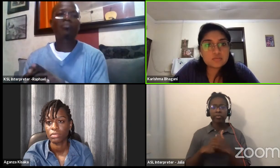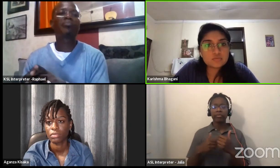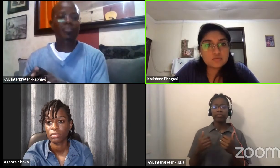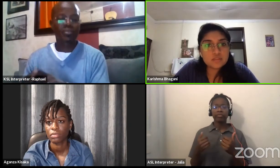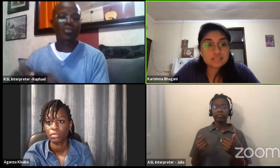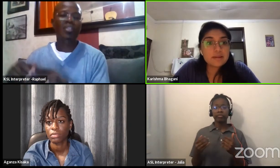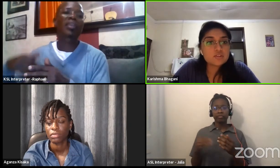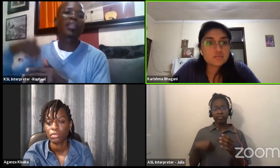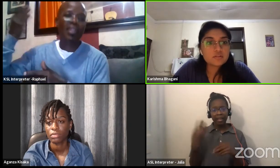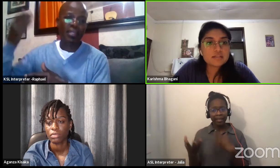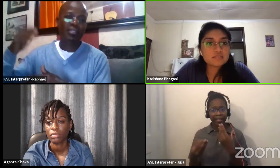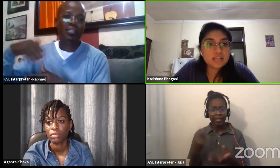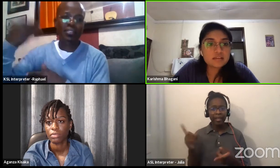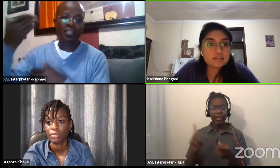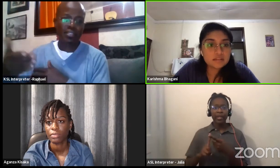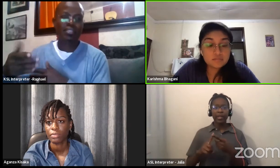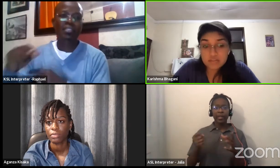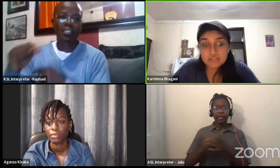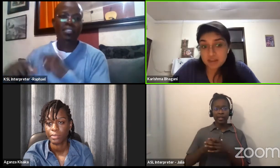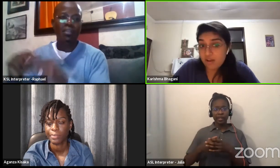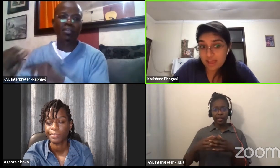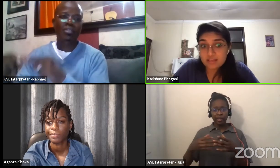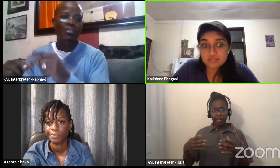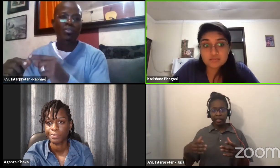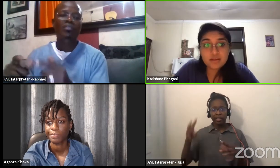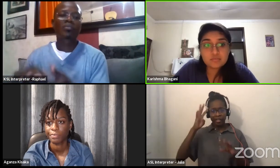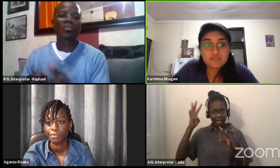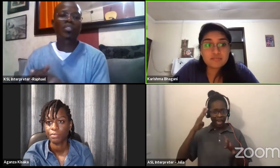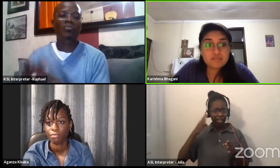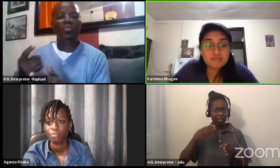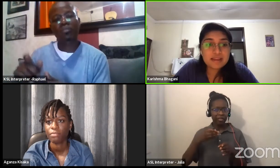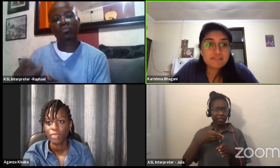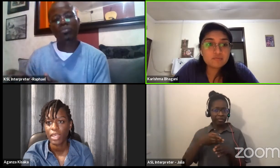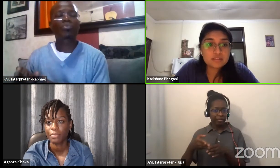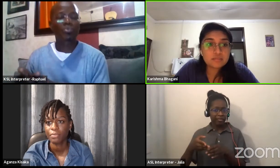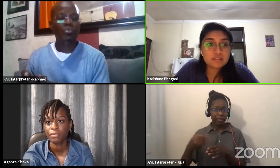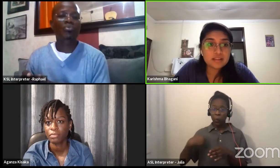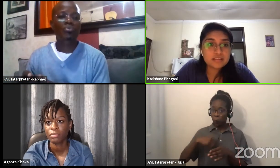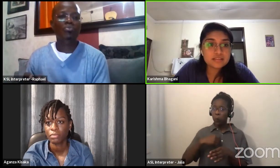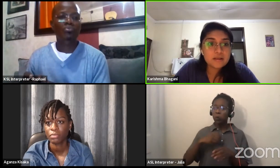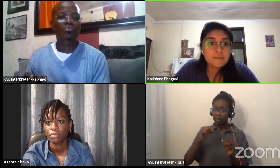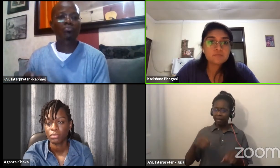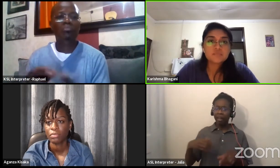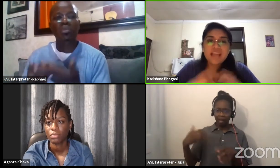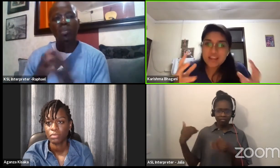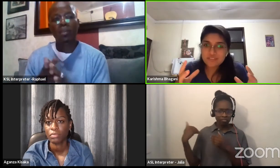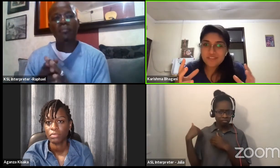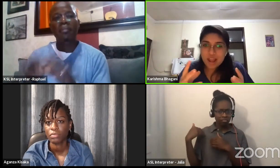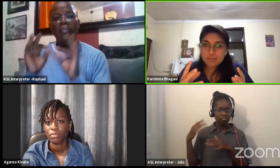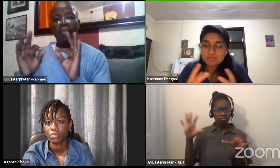to the expansion of a creative sector that really is in our hands, right? We'd be left with something that is kind of developed